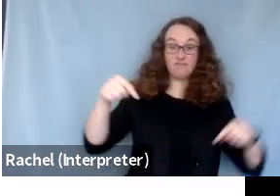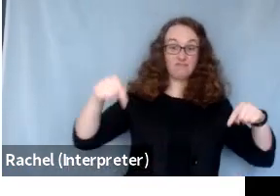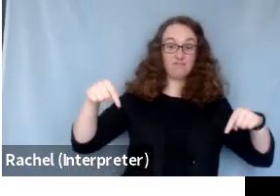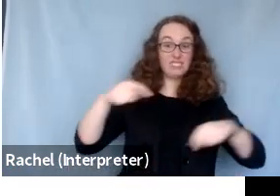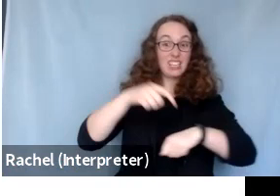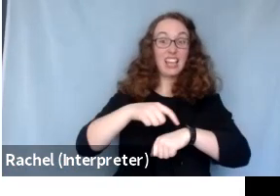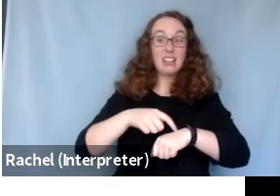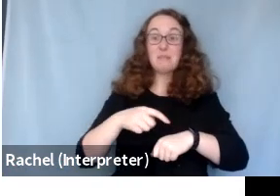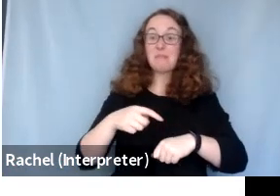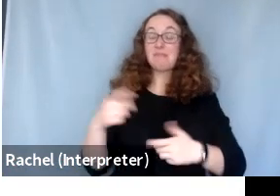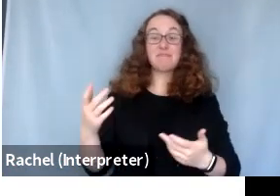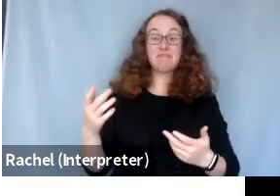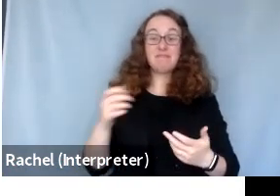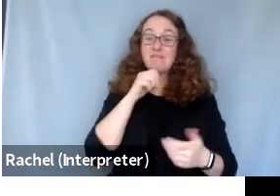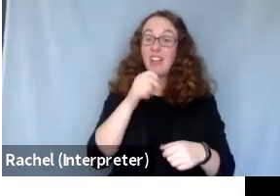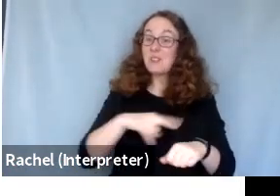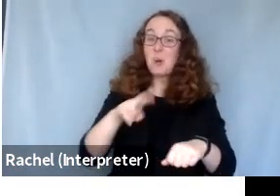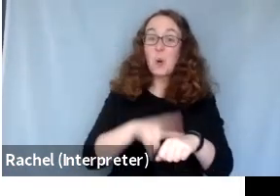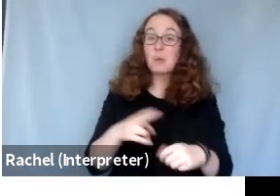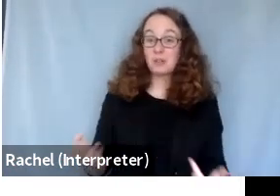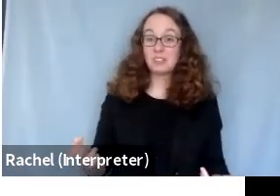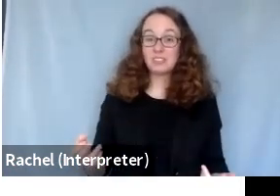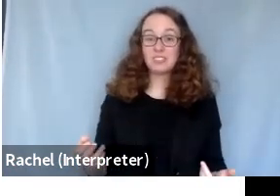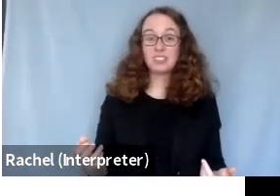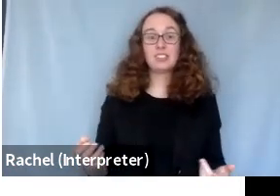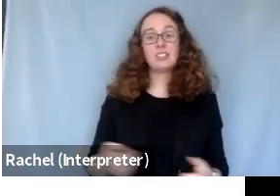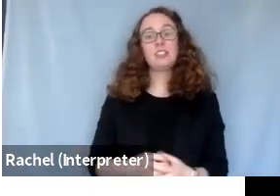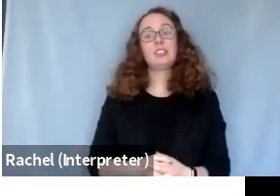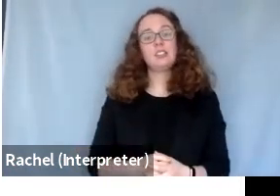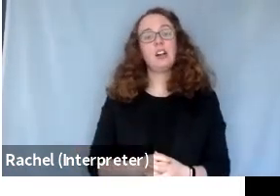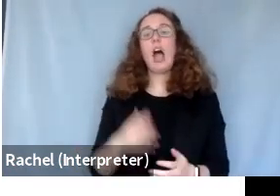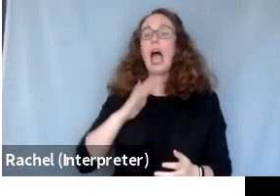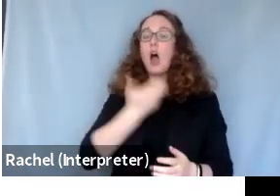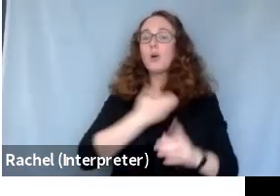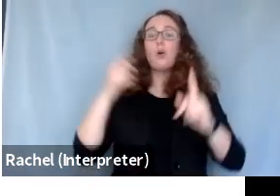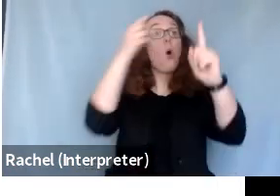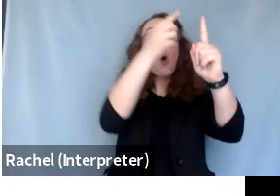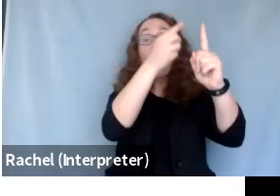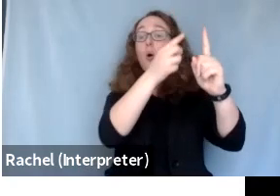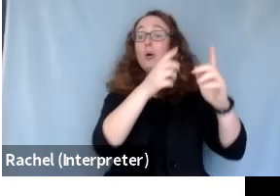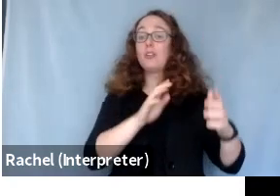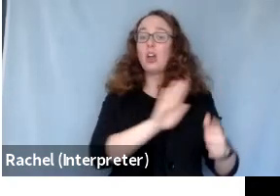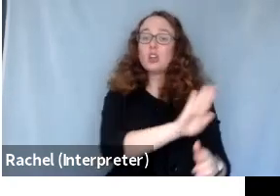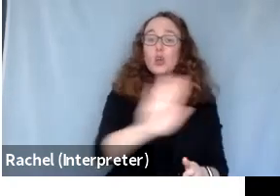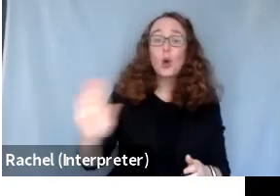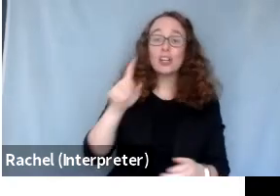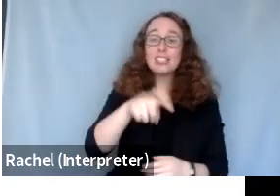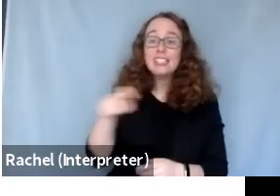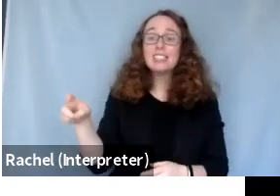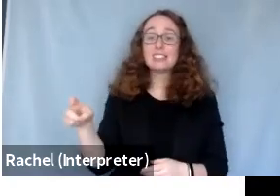focus for the semester is get all the course material needs taken care of. Once you pick up your course materials you will have